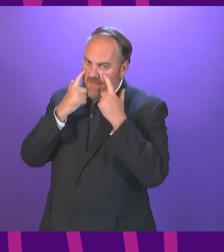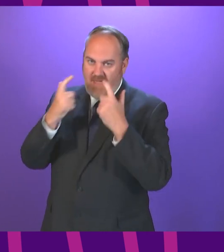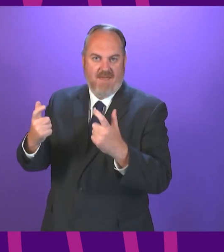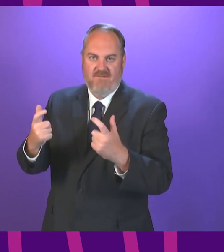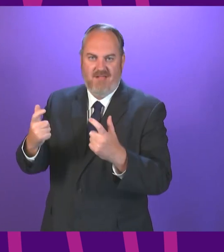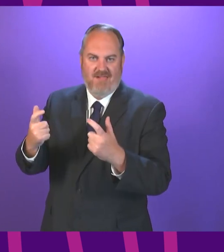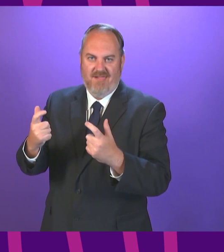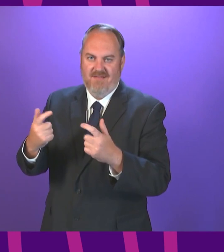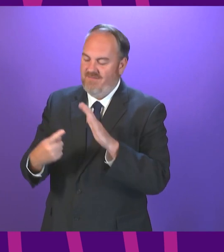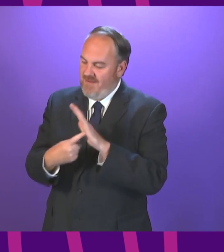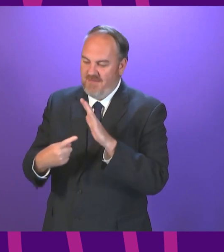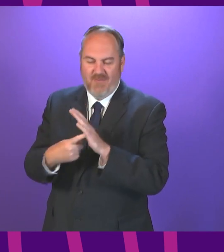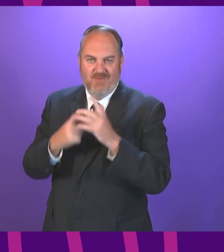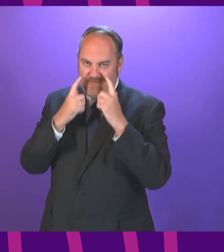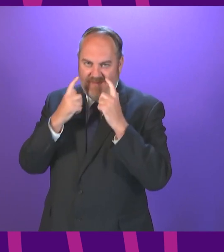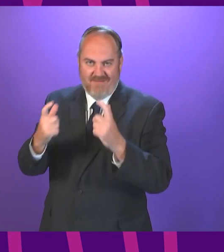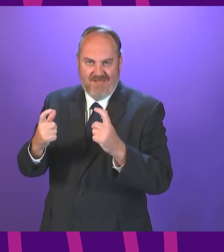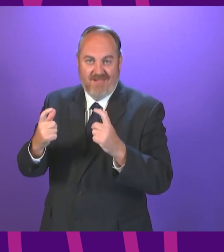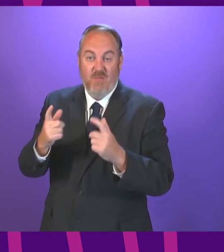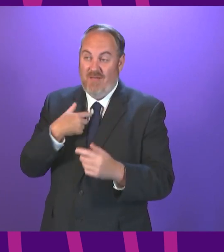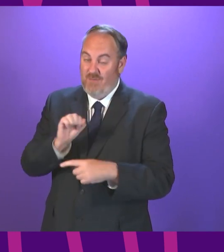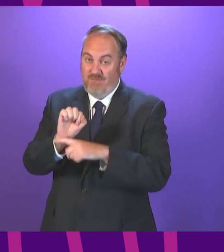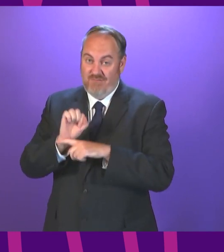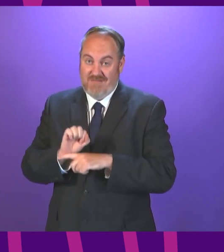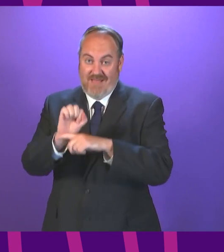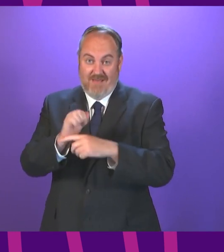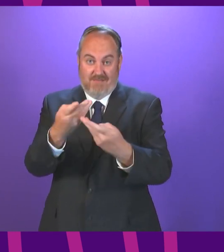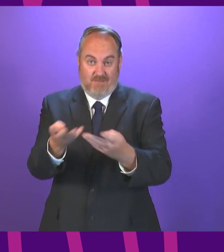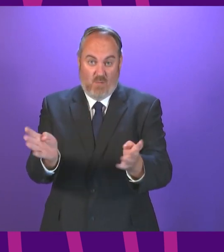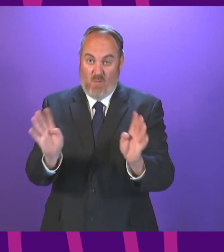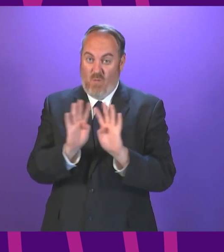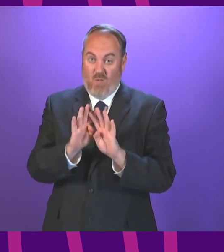the tough decisions necessary to help safeguard the health and wellbeing of the country.